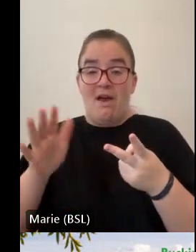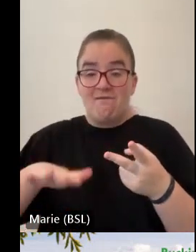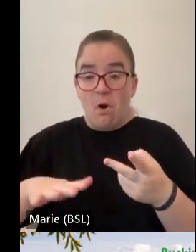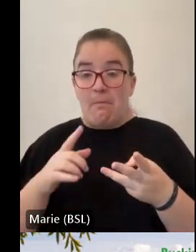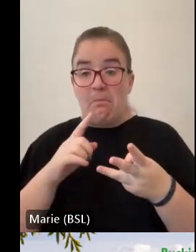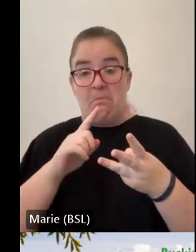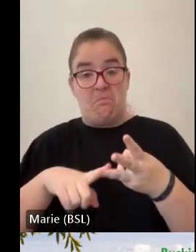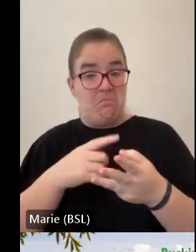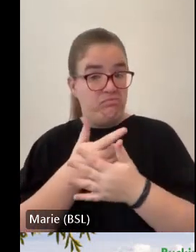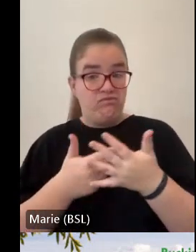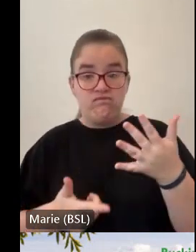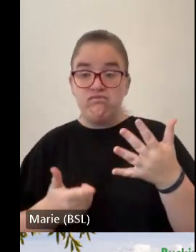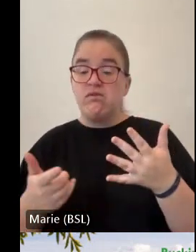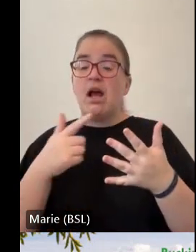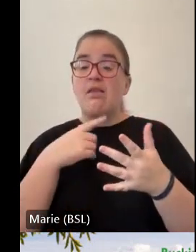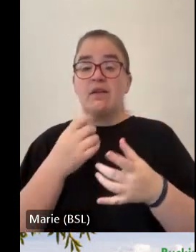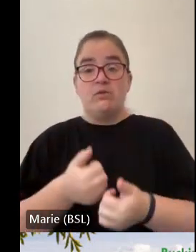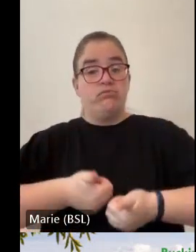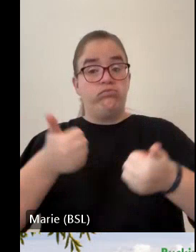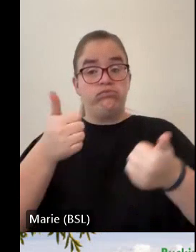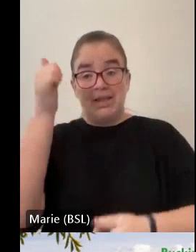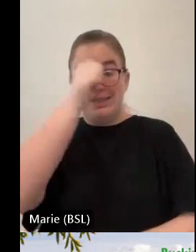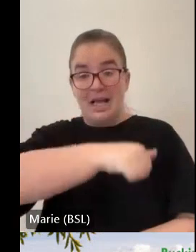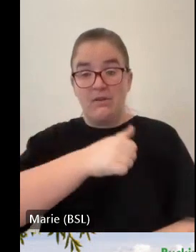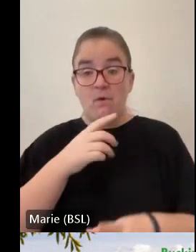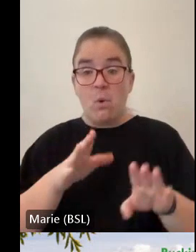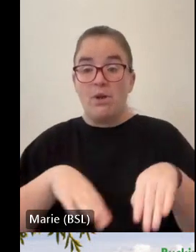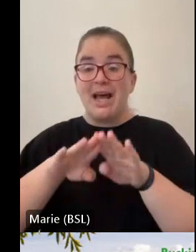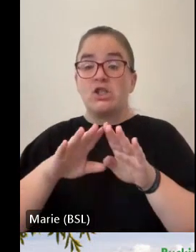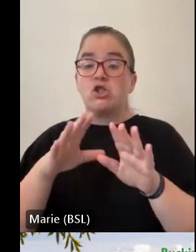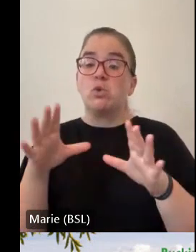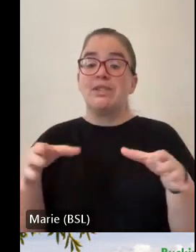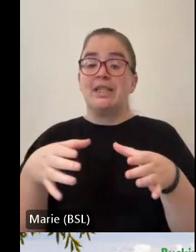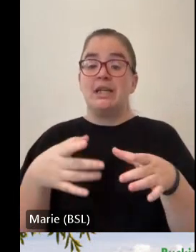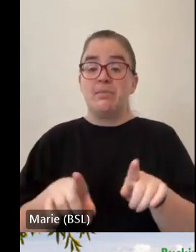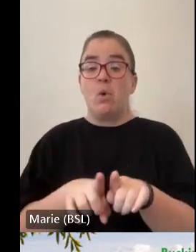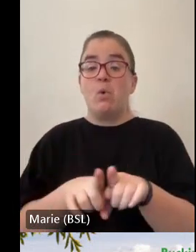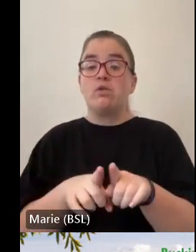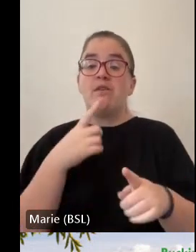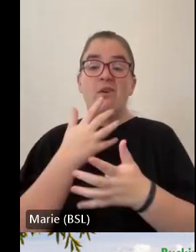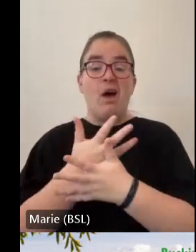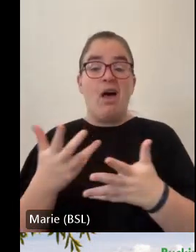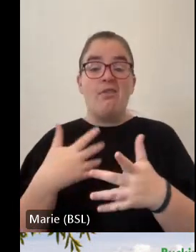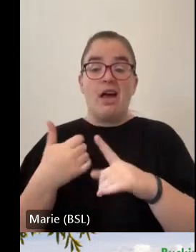is good intelligence for the national team and obviously any other enforcement agencies.